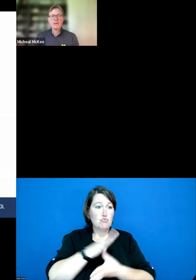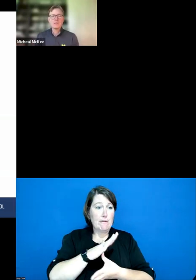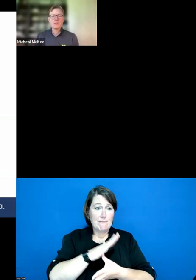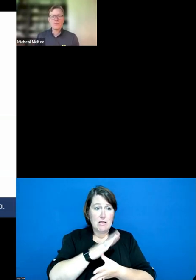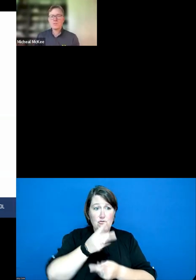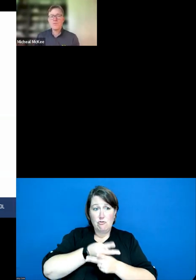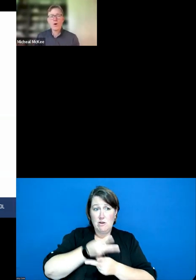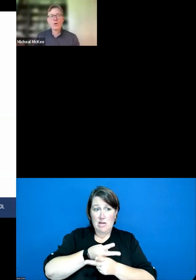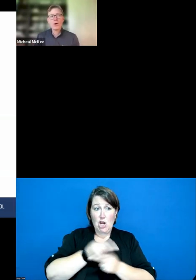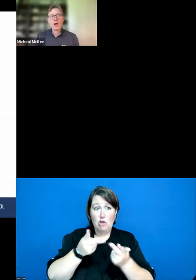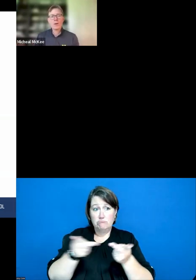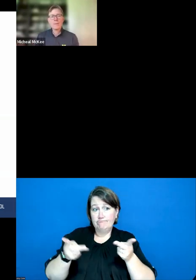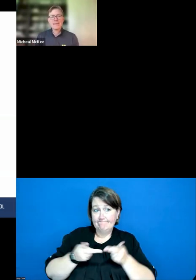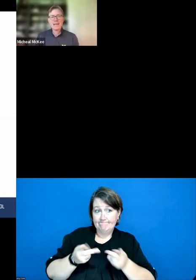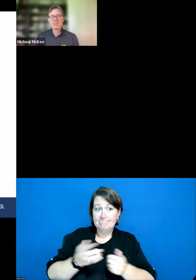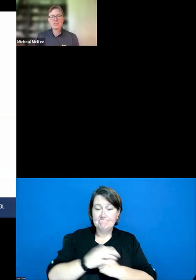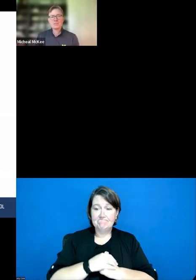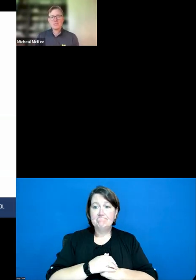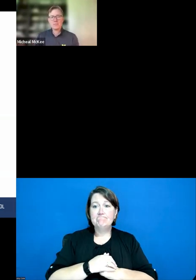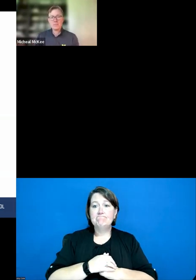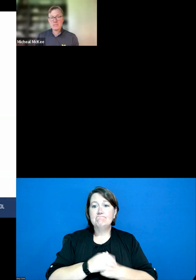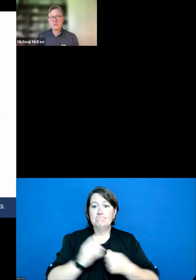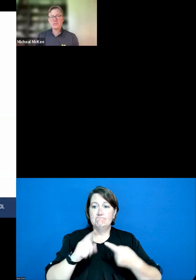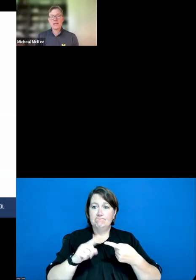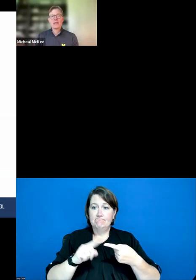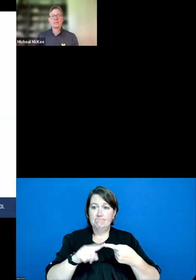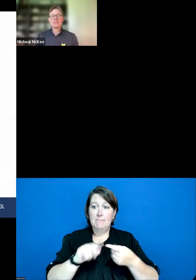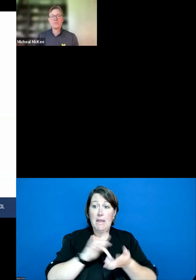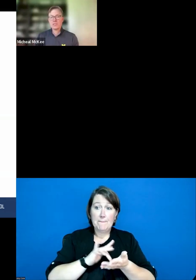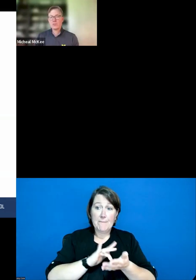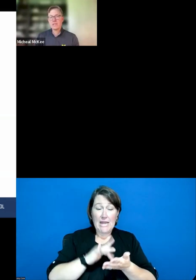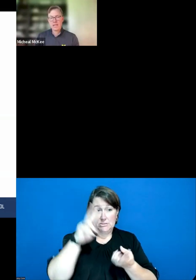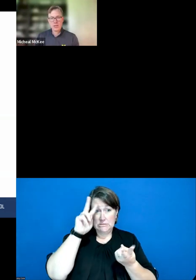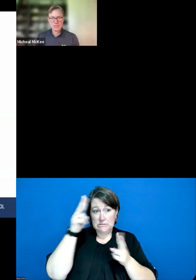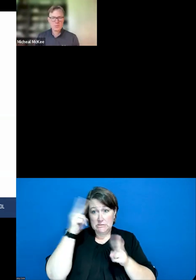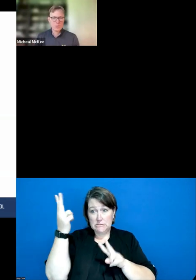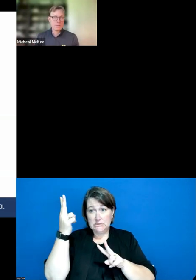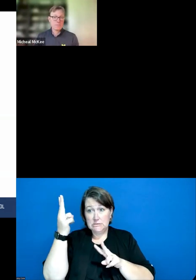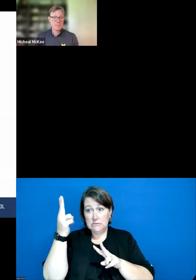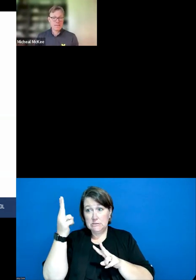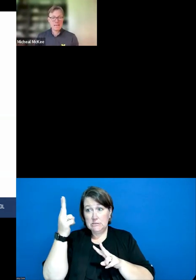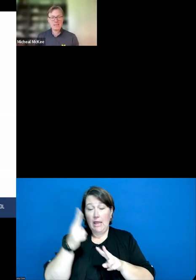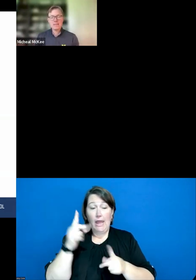So first of all, medication misunderstandings and reduced adherence, what I mean by that?